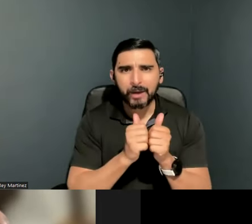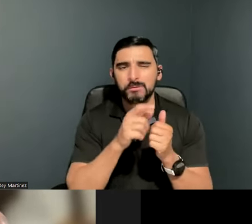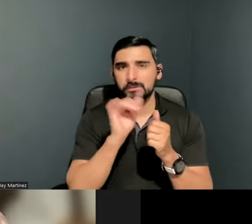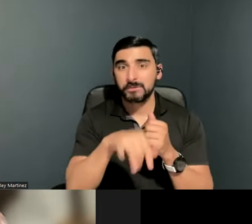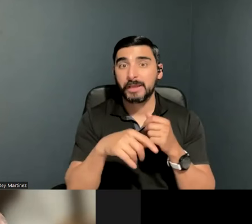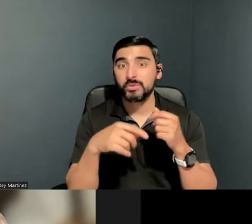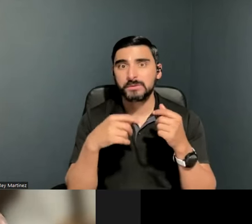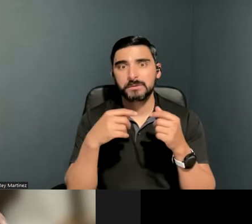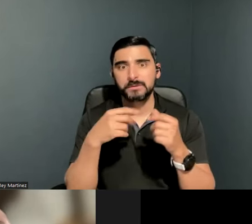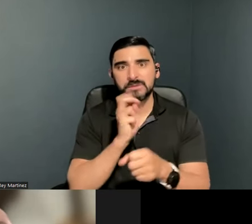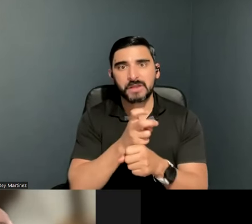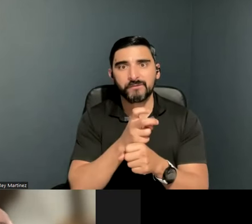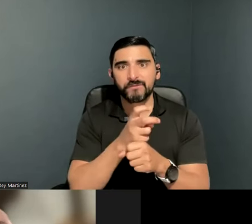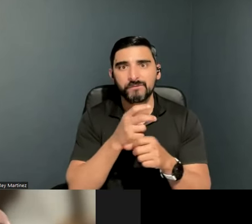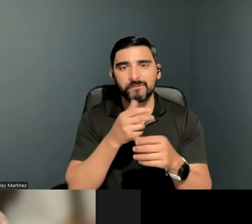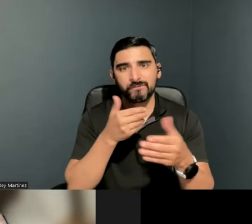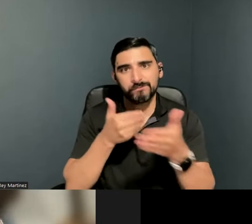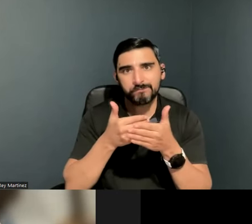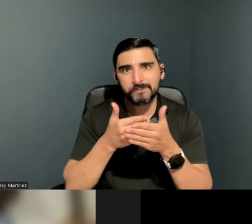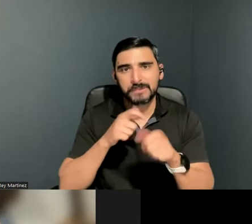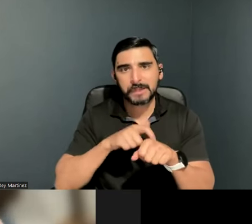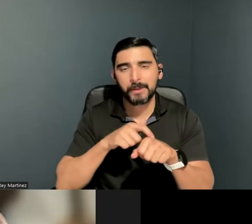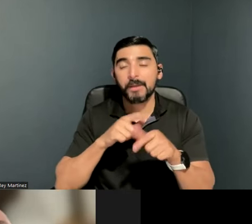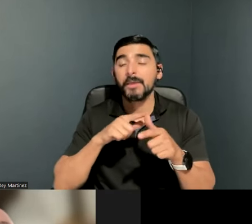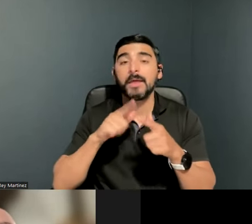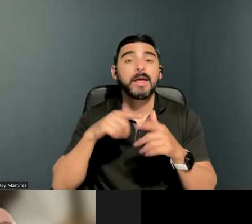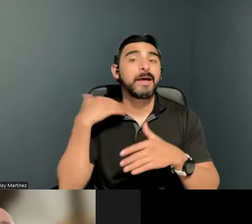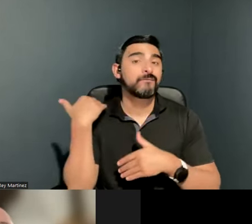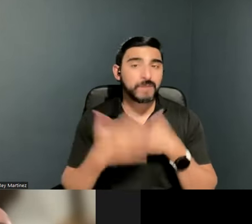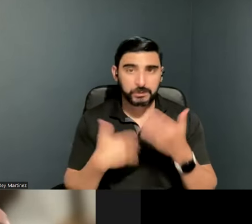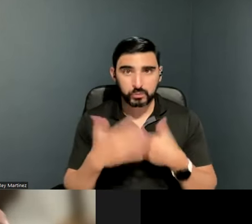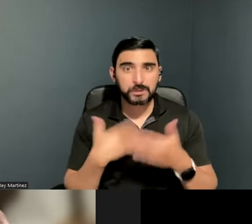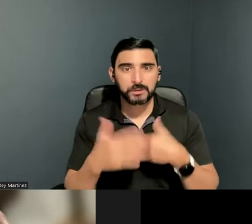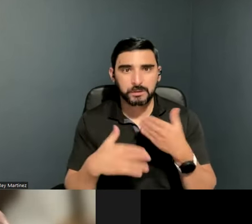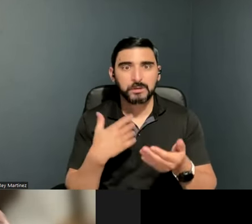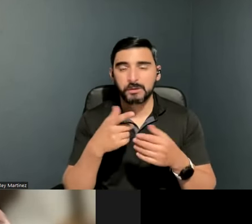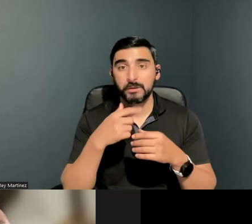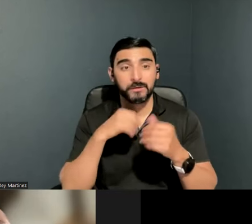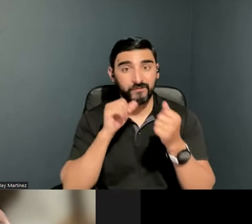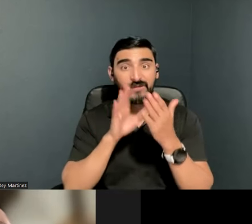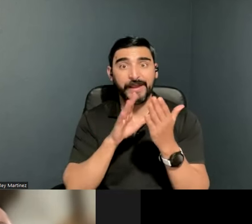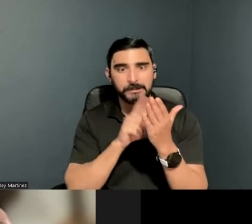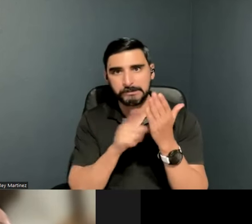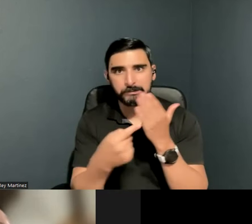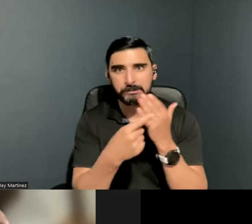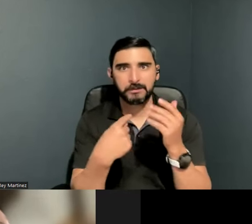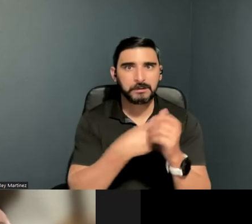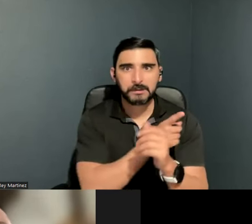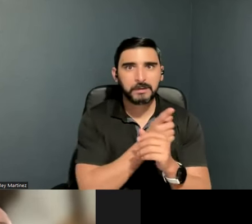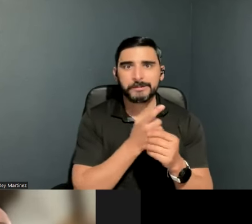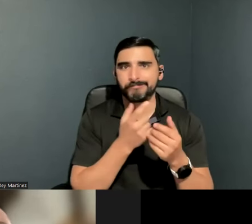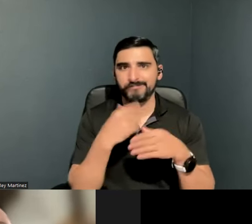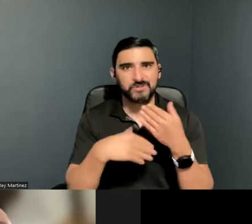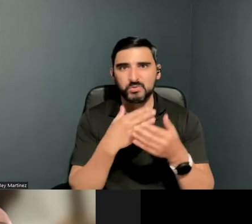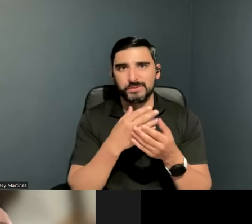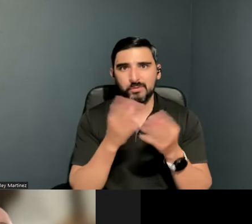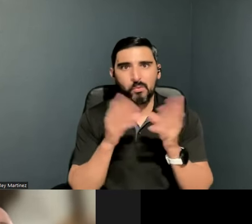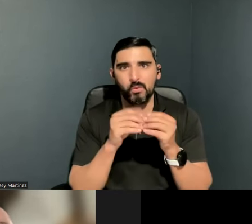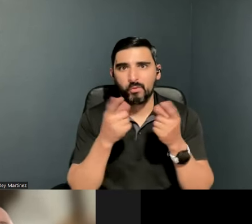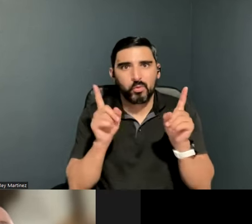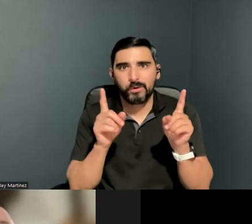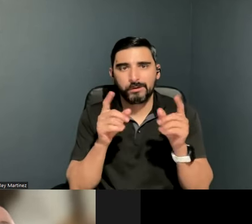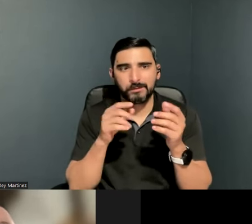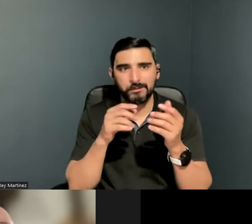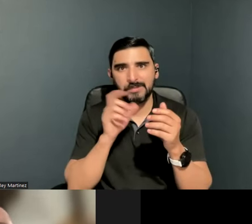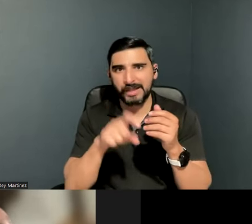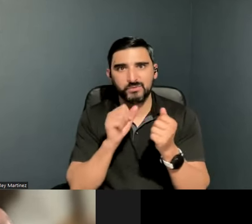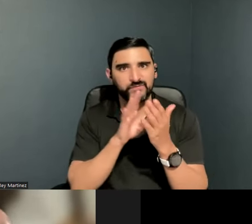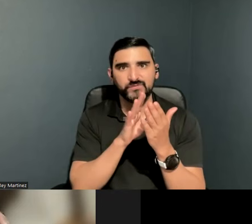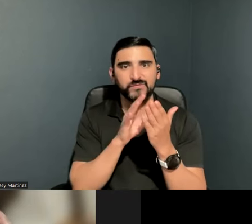cycle. Until eventually, the workarounds weren’t working. That’s when I had what, as I understand,